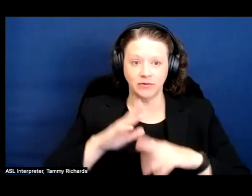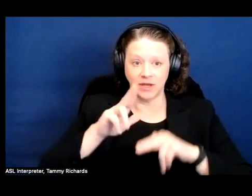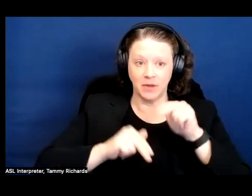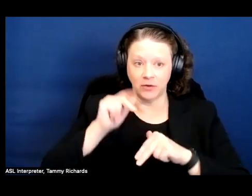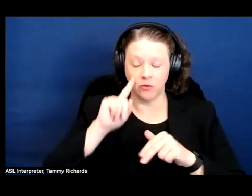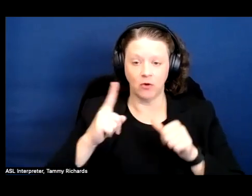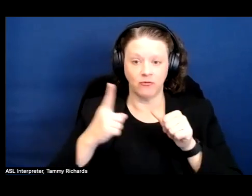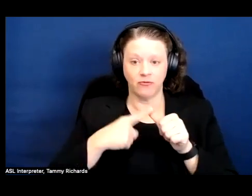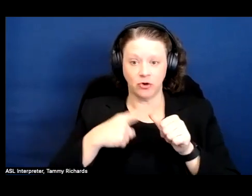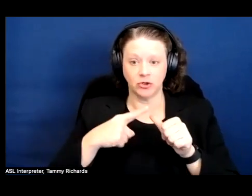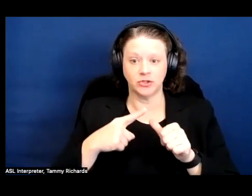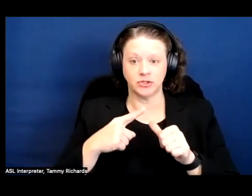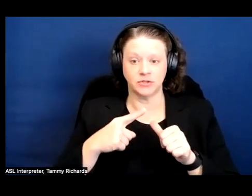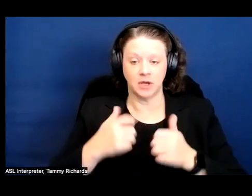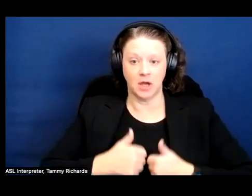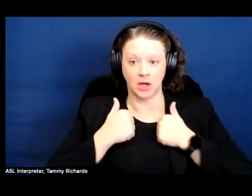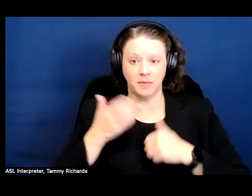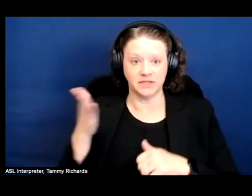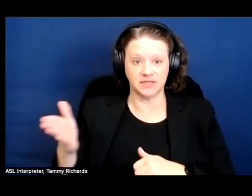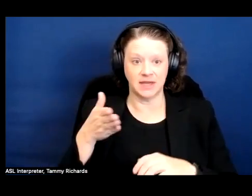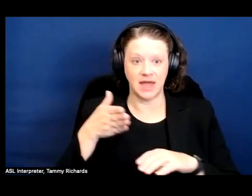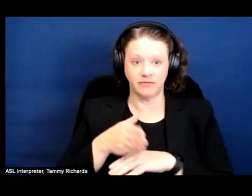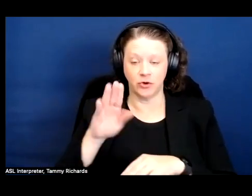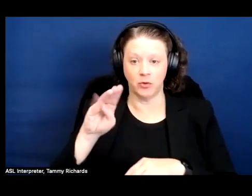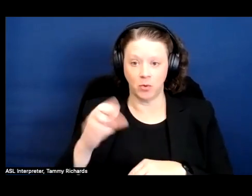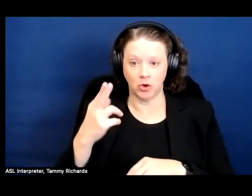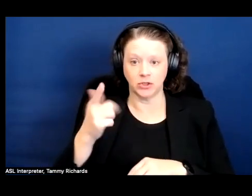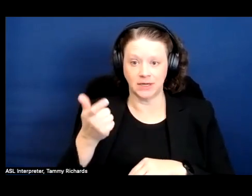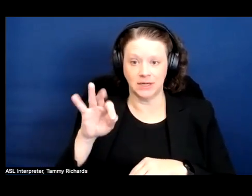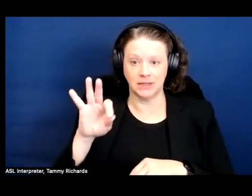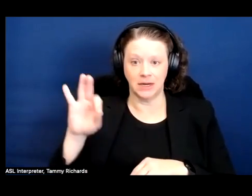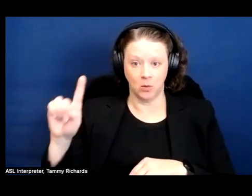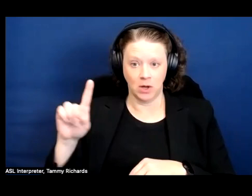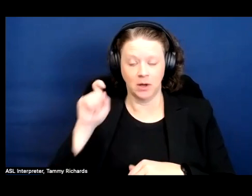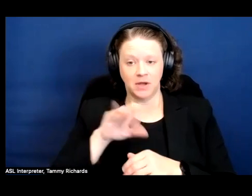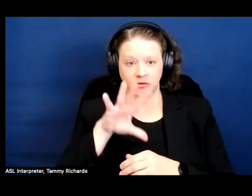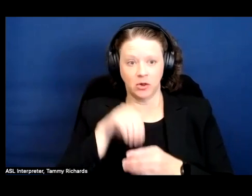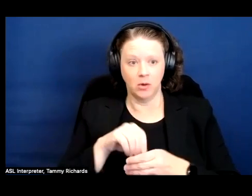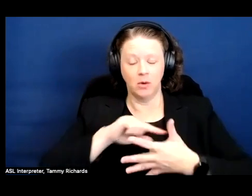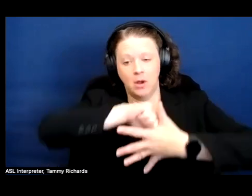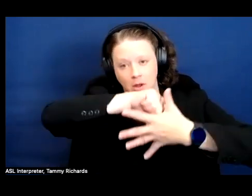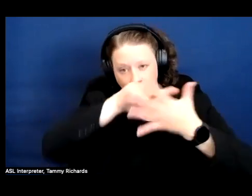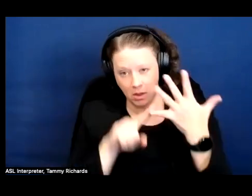Beth's landlord discovers that Beth has a kitten and gives her a three-day notice to get rid of it. Beth emails the landlord